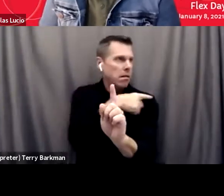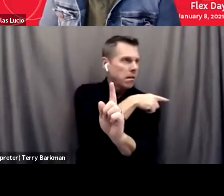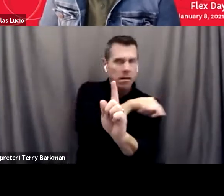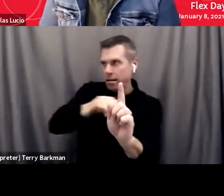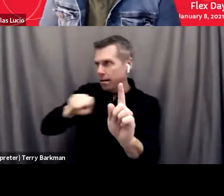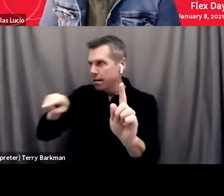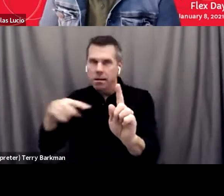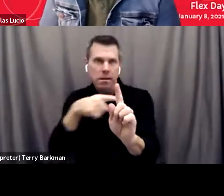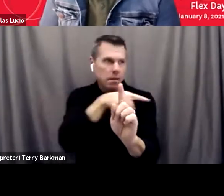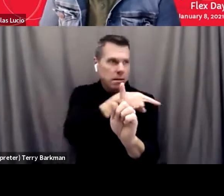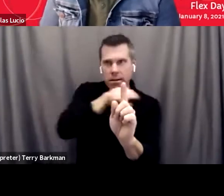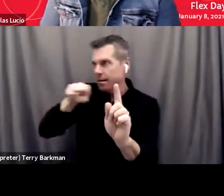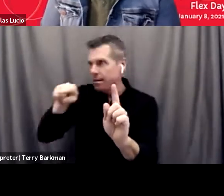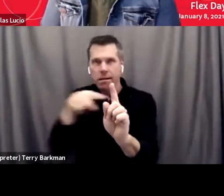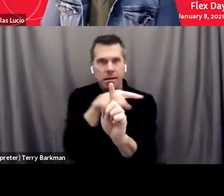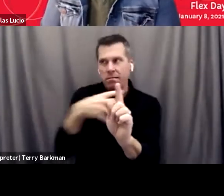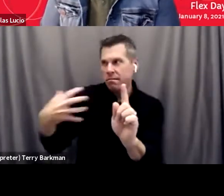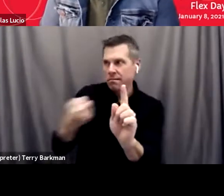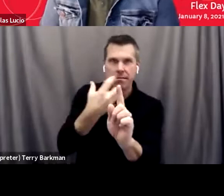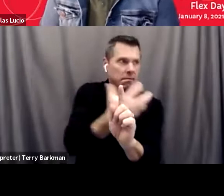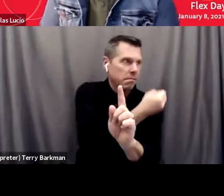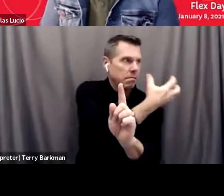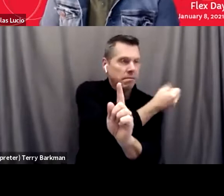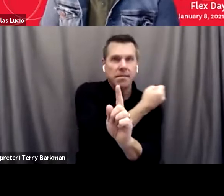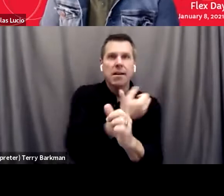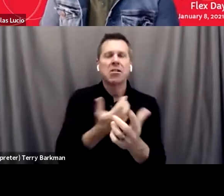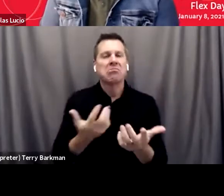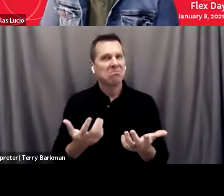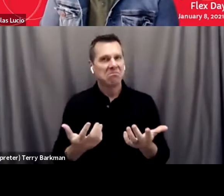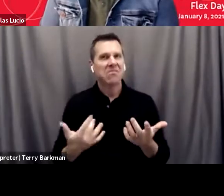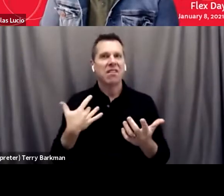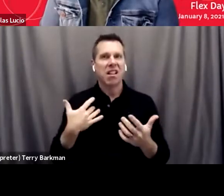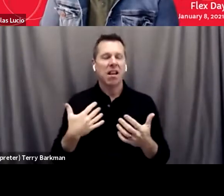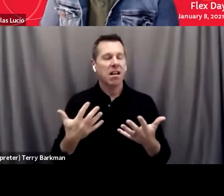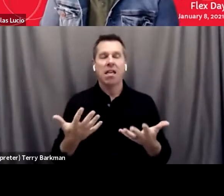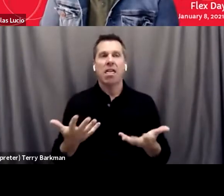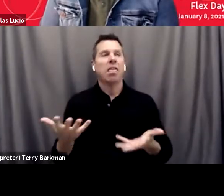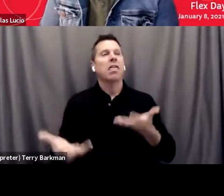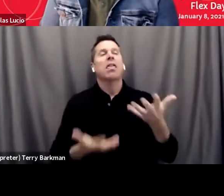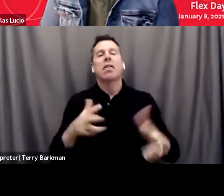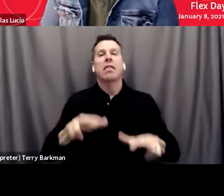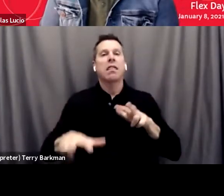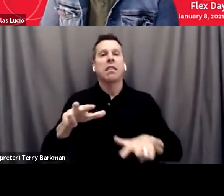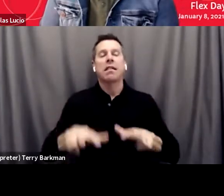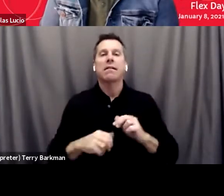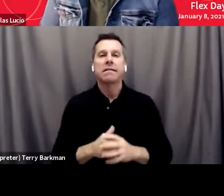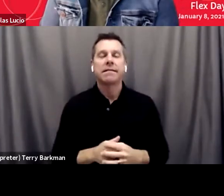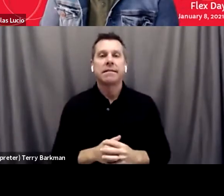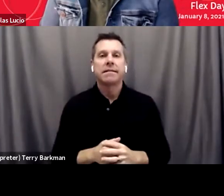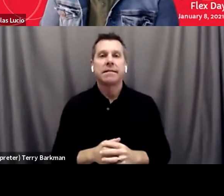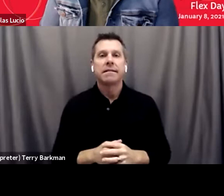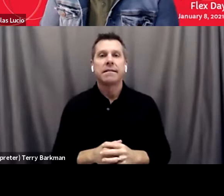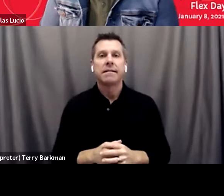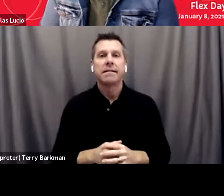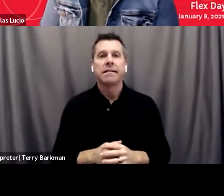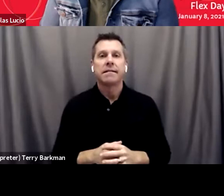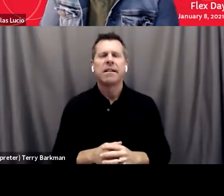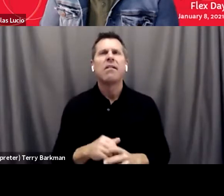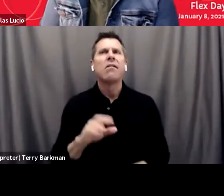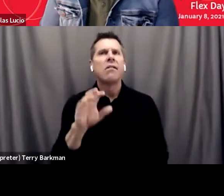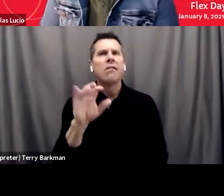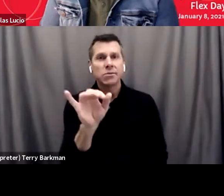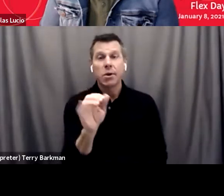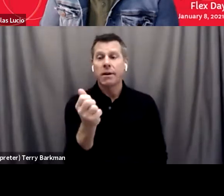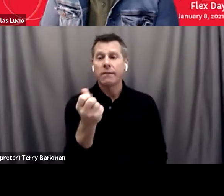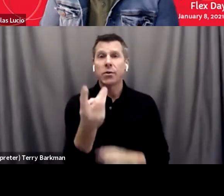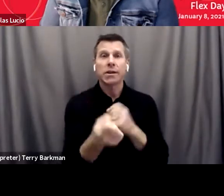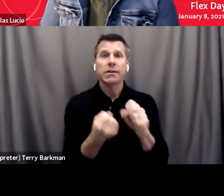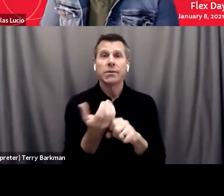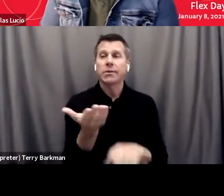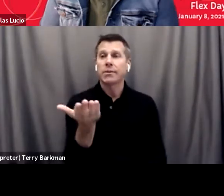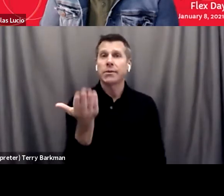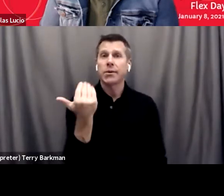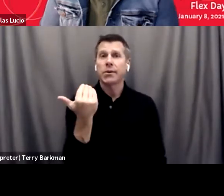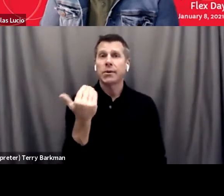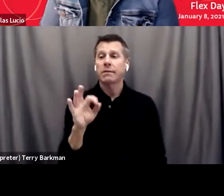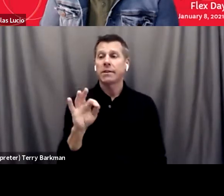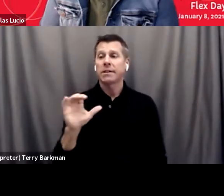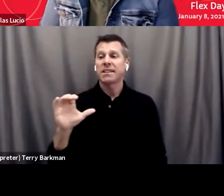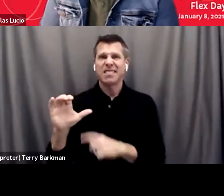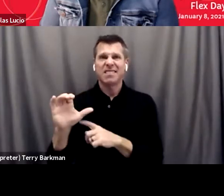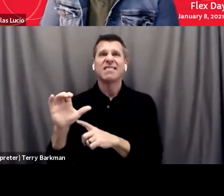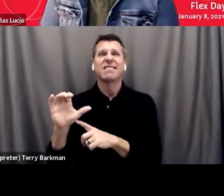experience to the end. In addition to that, a few years ago, when we when when Fresno City College really first started thinking about